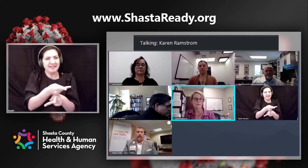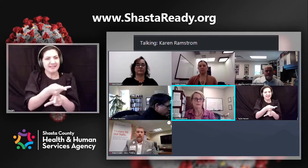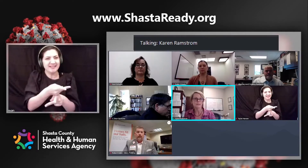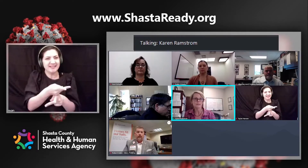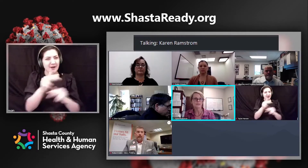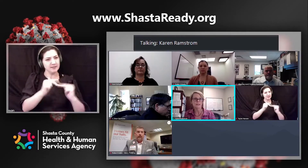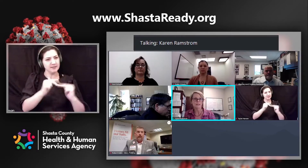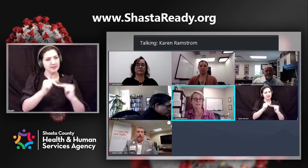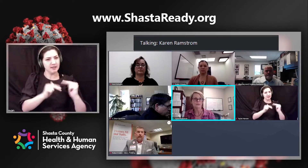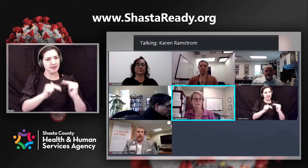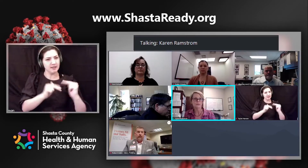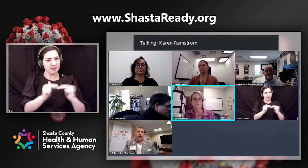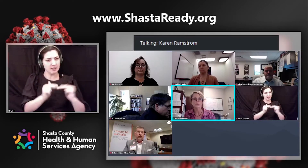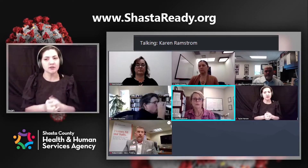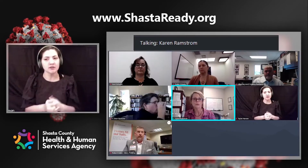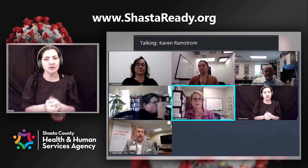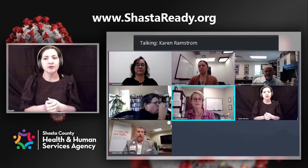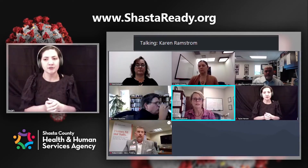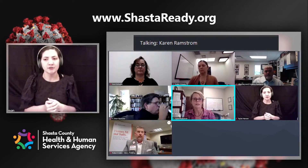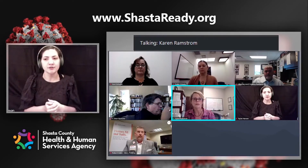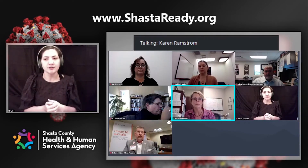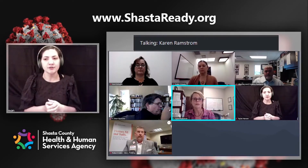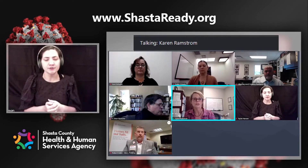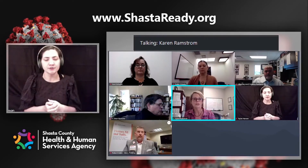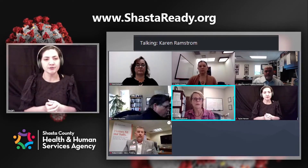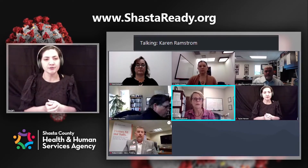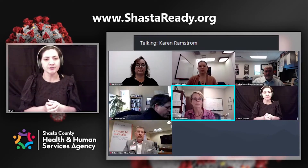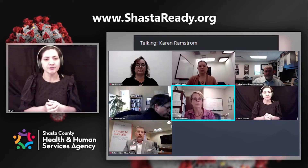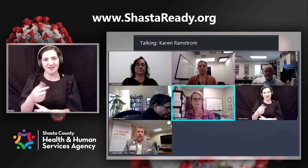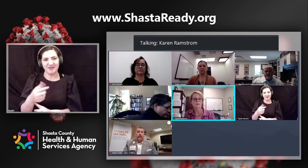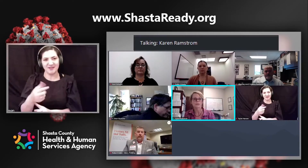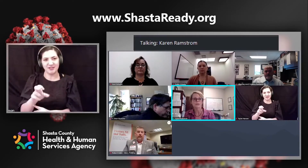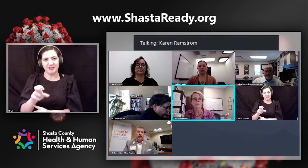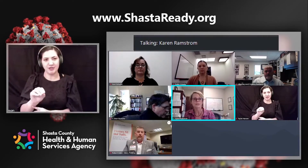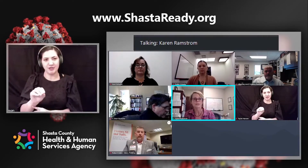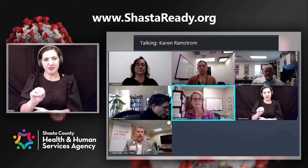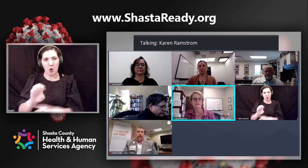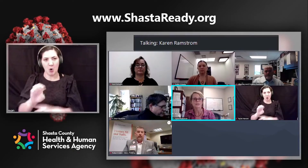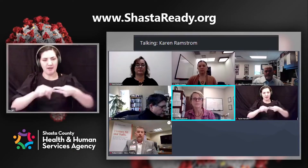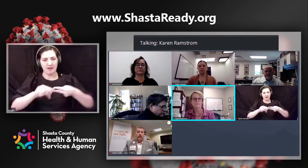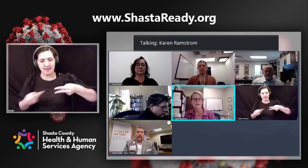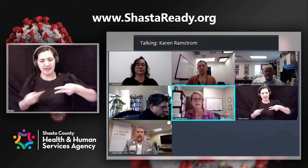that we've sent for whole genome sequencing of which 11 are positive for variants of concern.